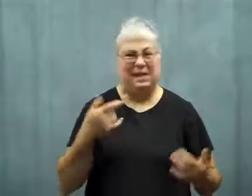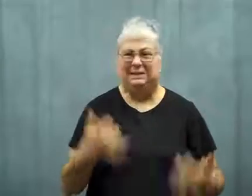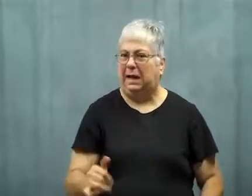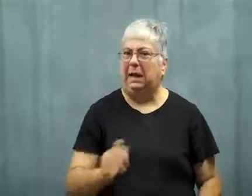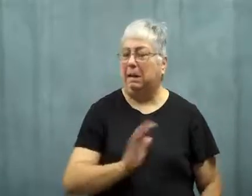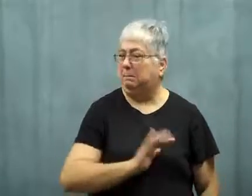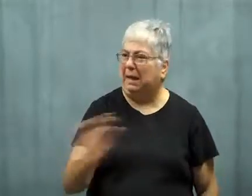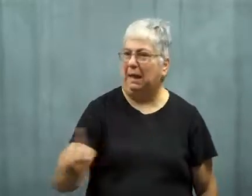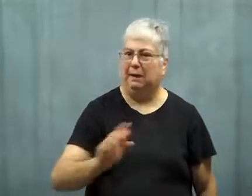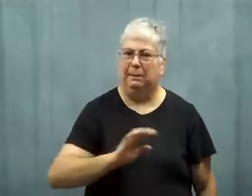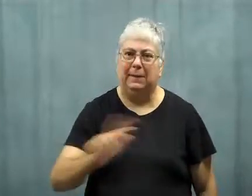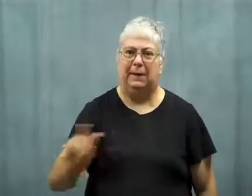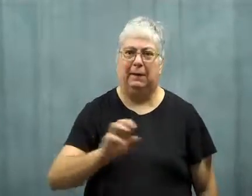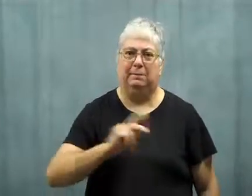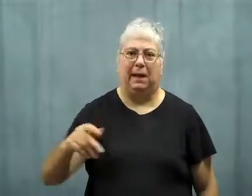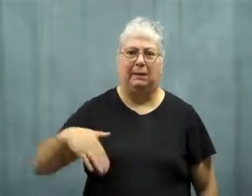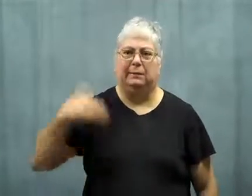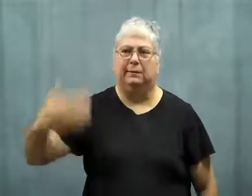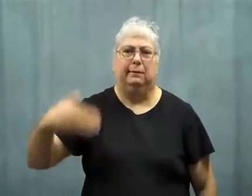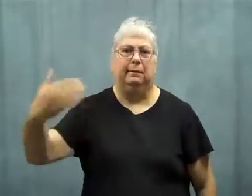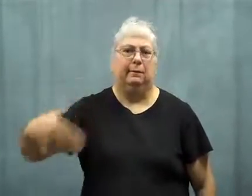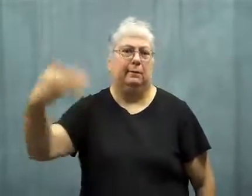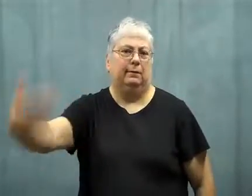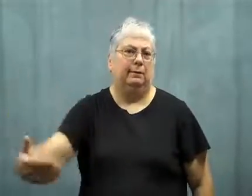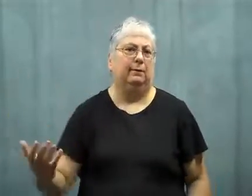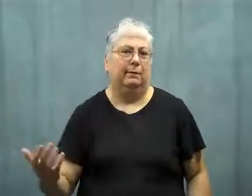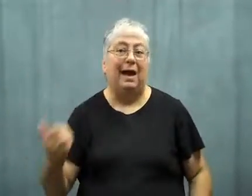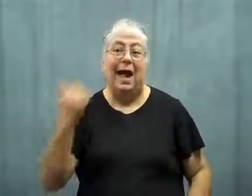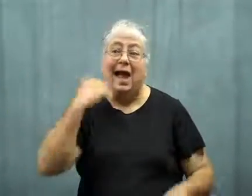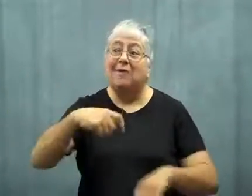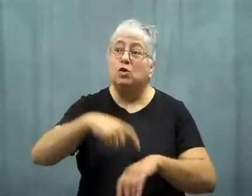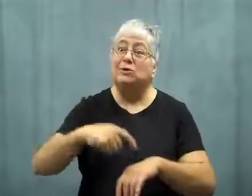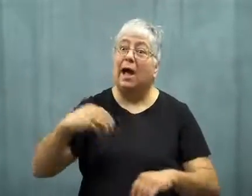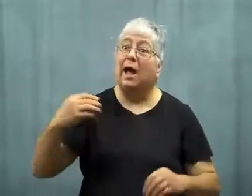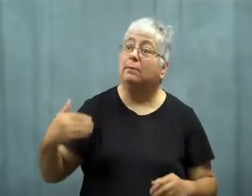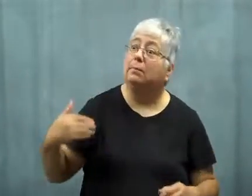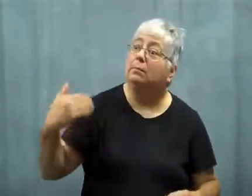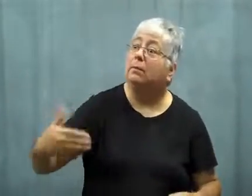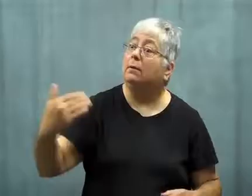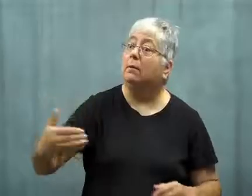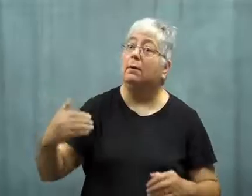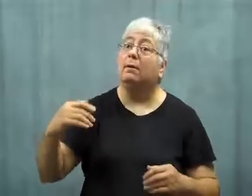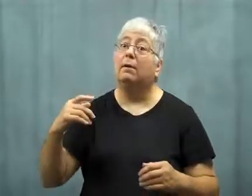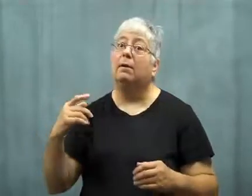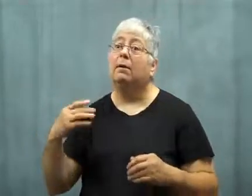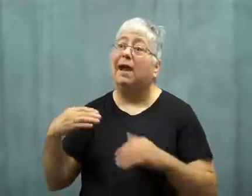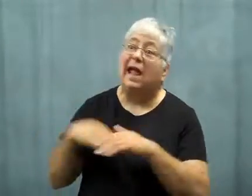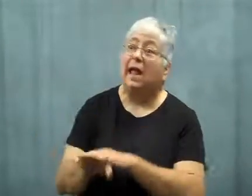Johnson went back to the company on several occasions.